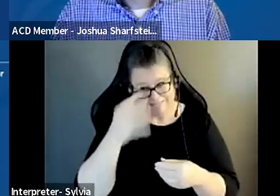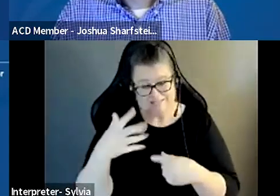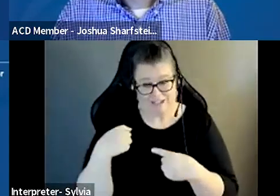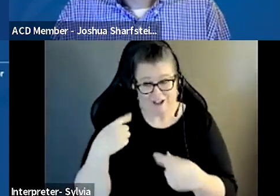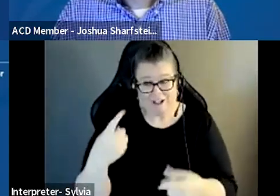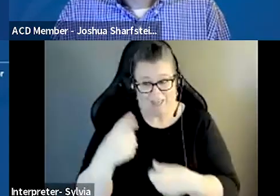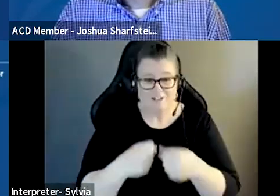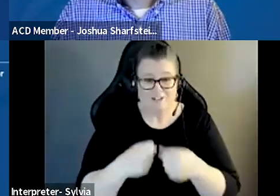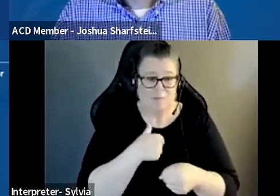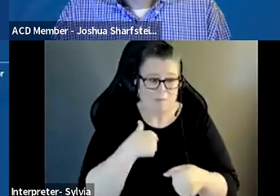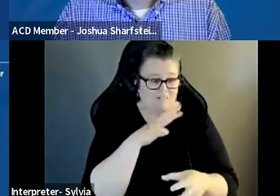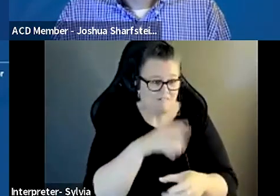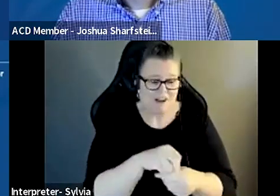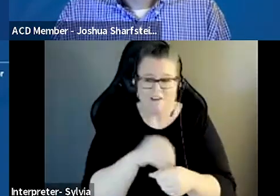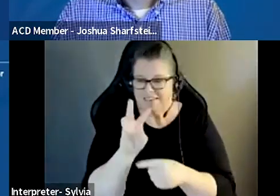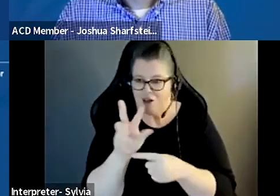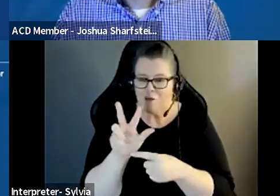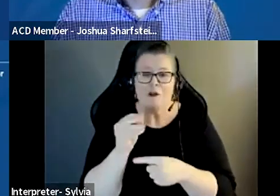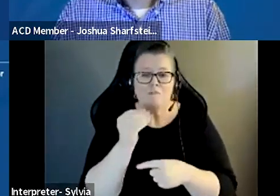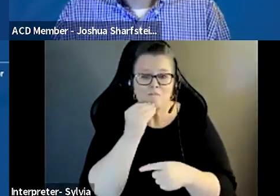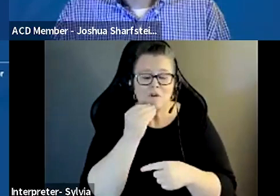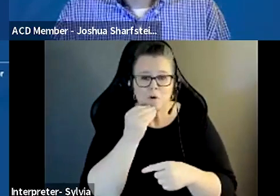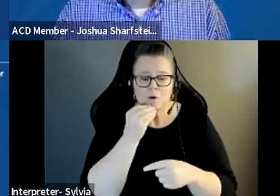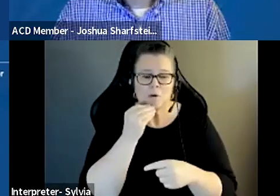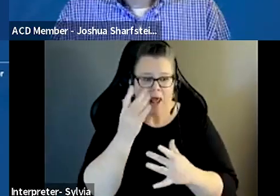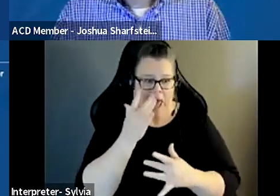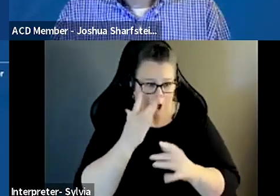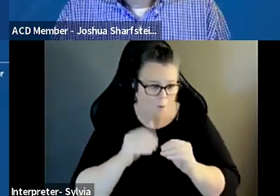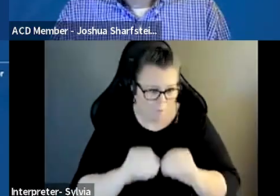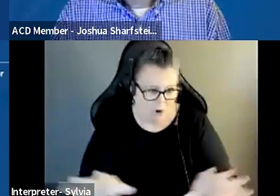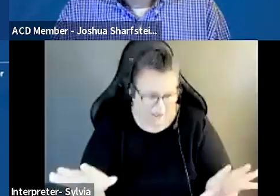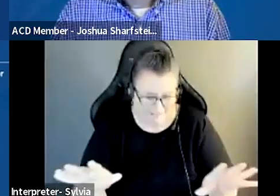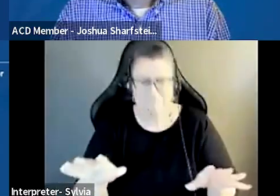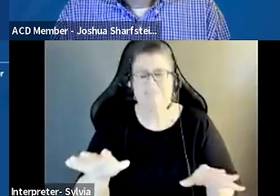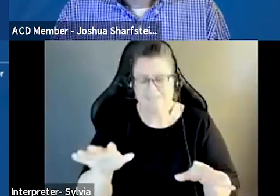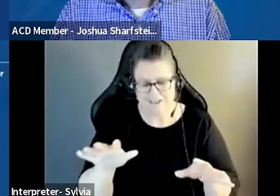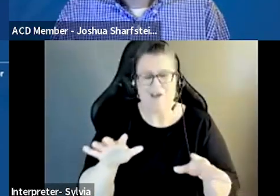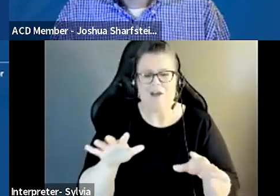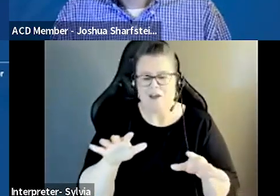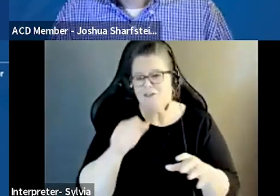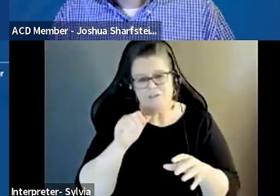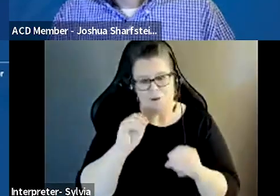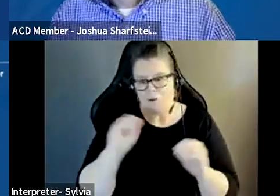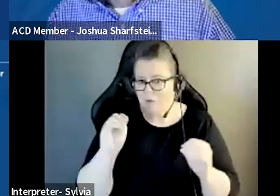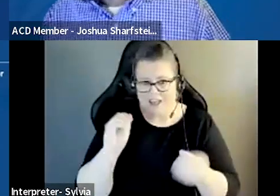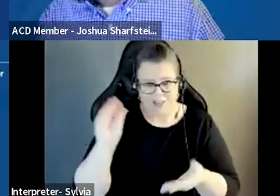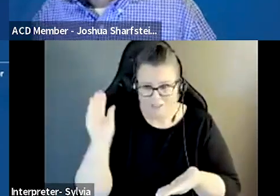So and that's just still going on. It's also the case that we have had over 2,000 people